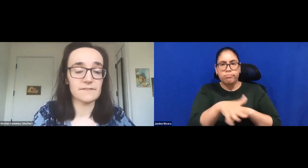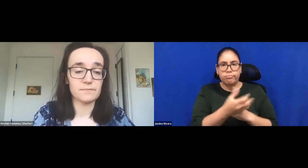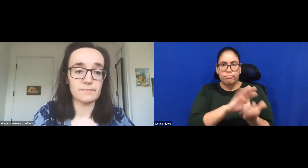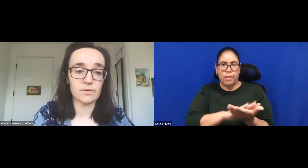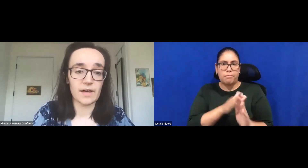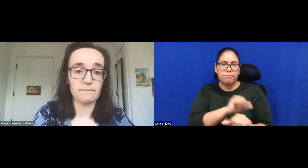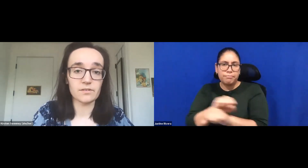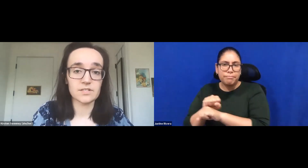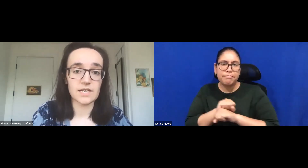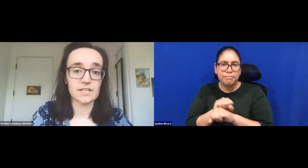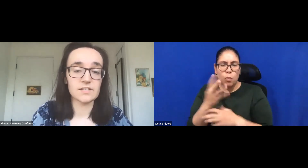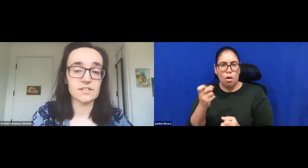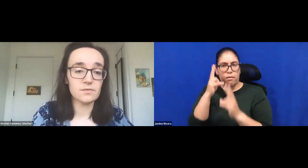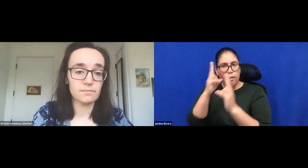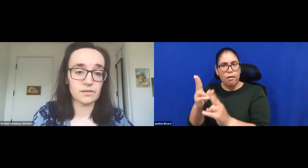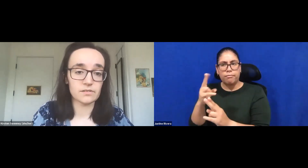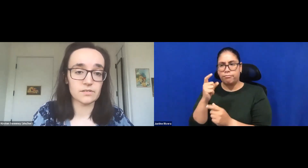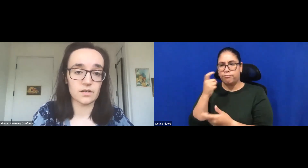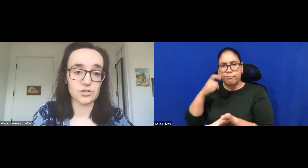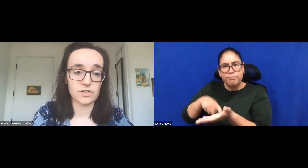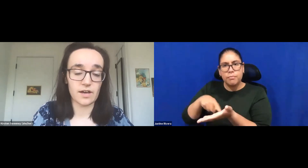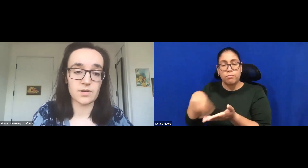enslaved people that built and continue to build the country